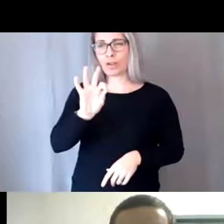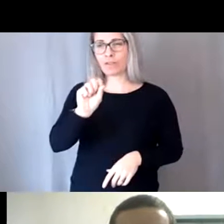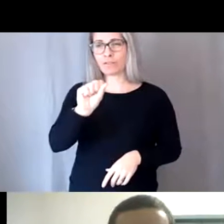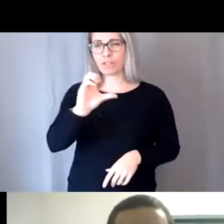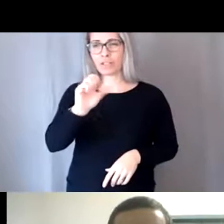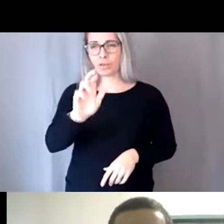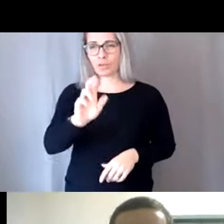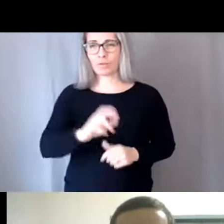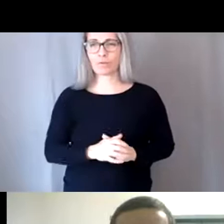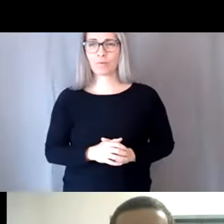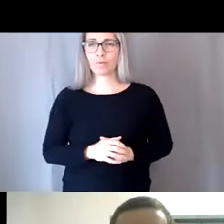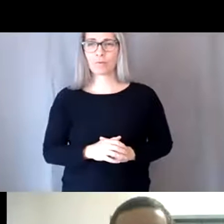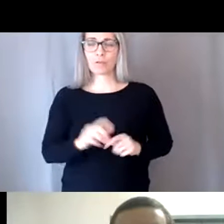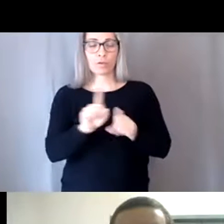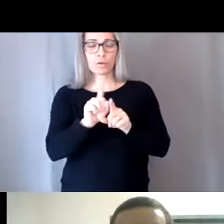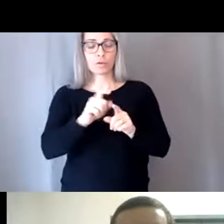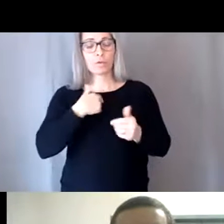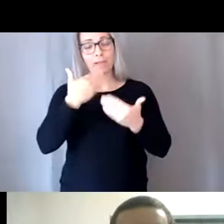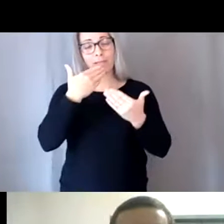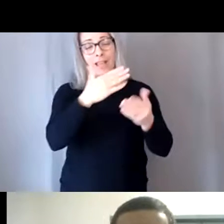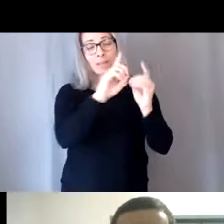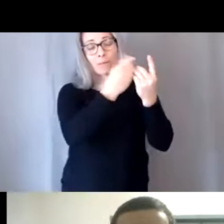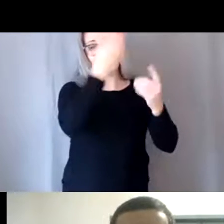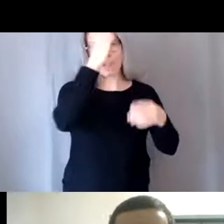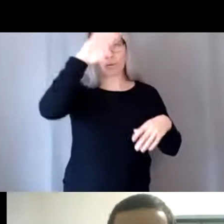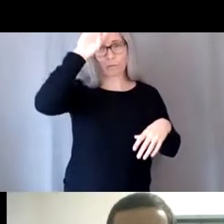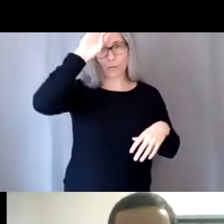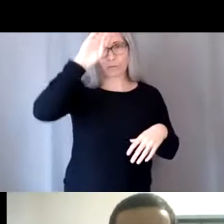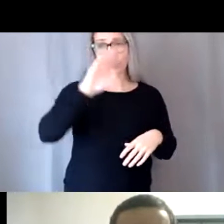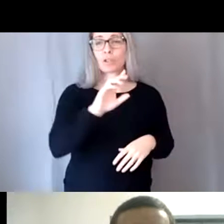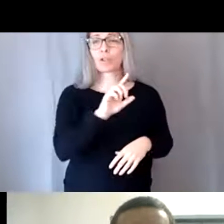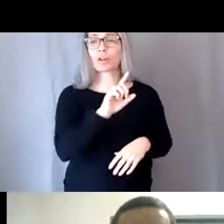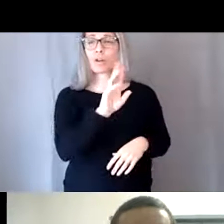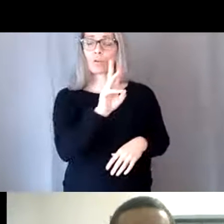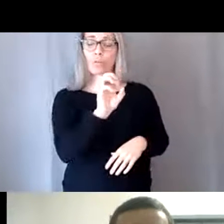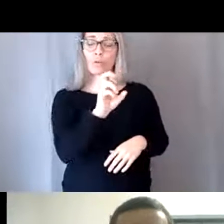the department of Anthropology at Western university and the center for